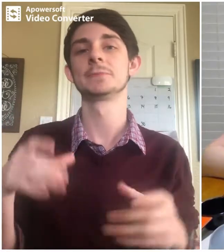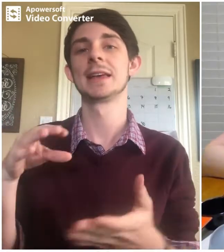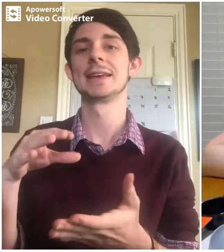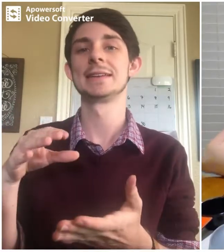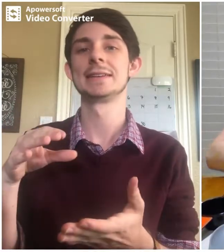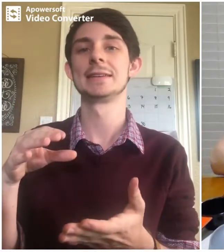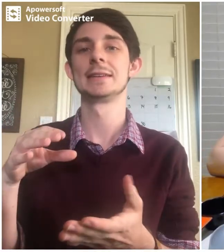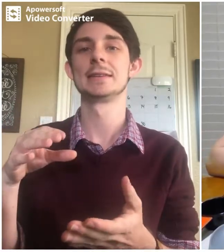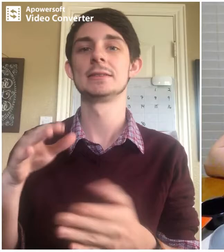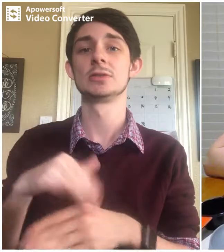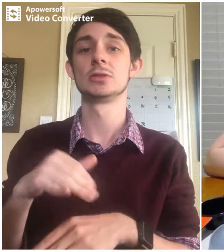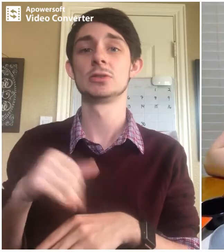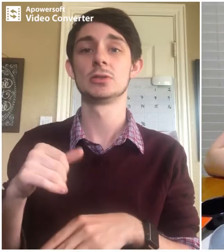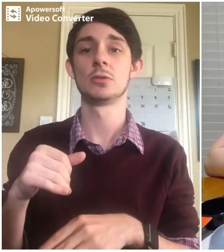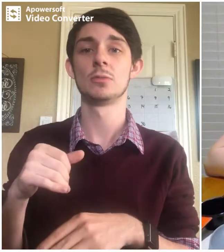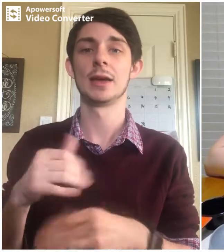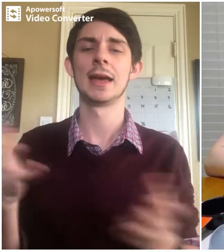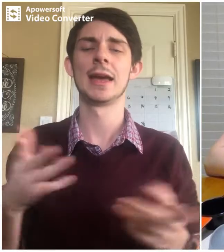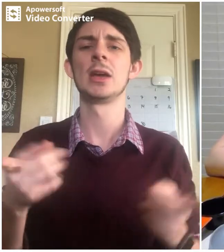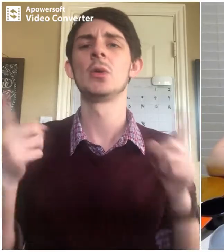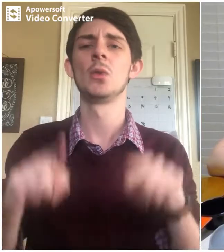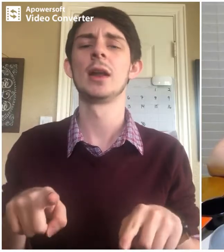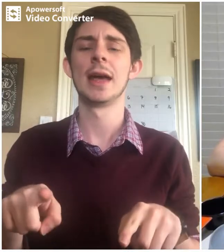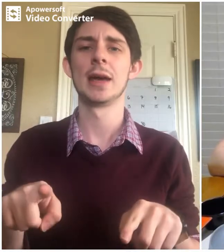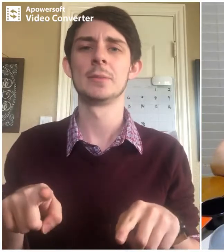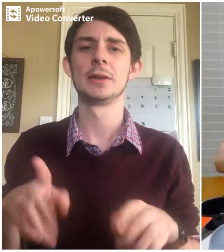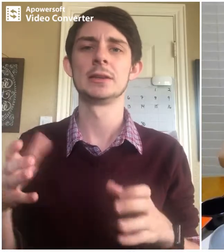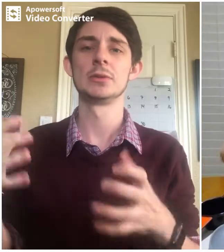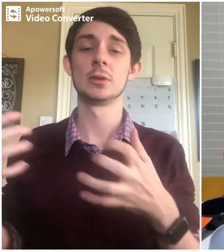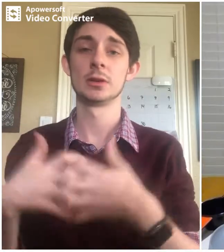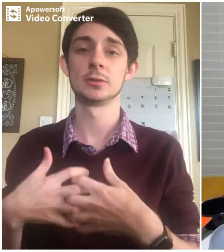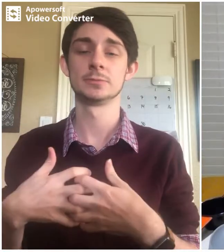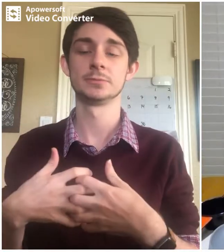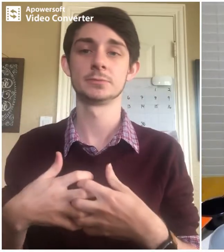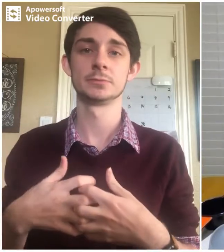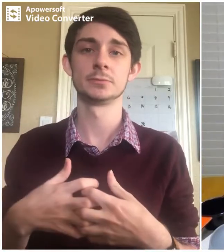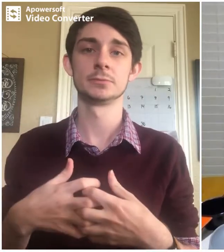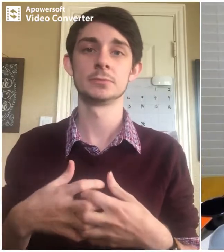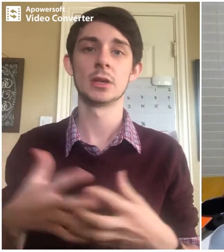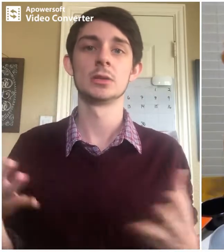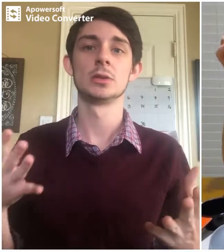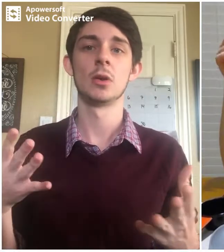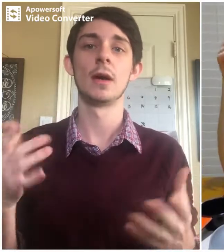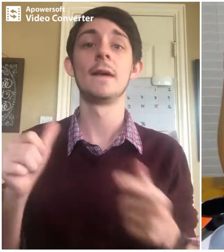together. For this experiment you will need two clear empty plastic water